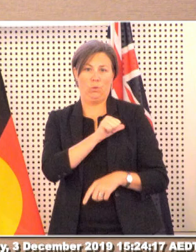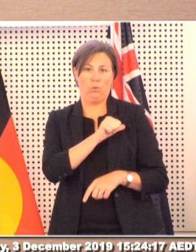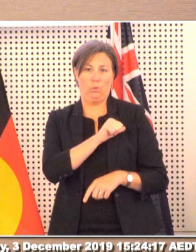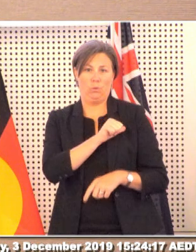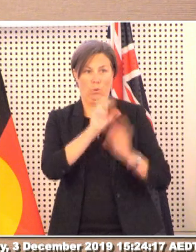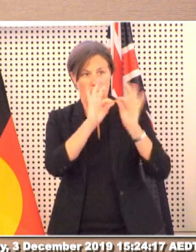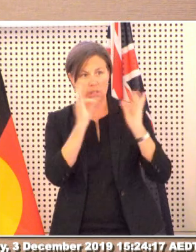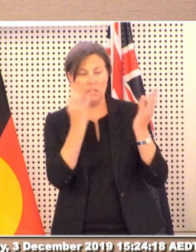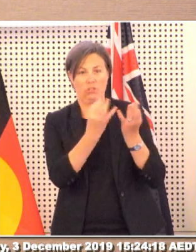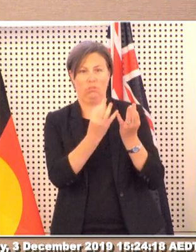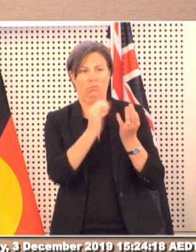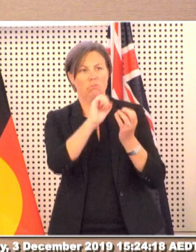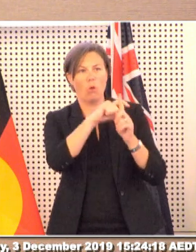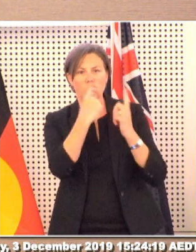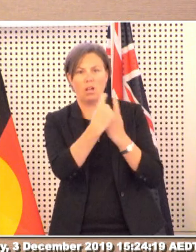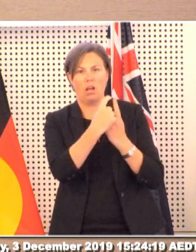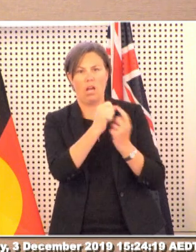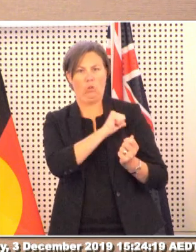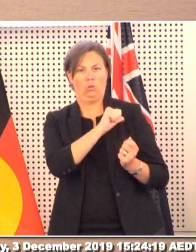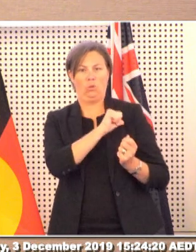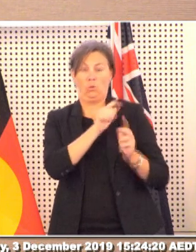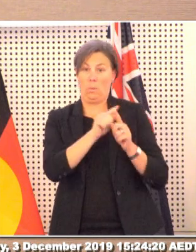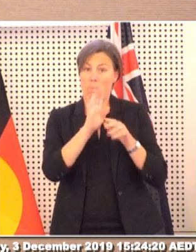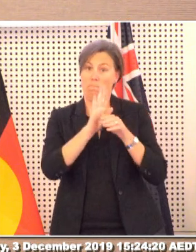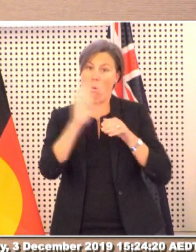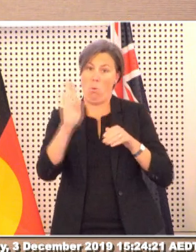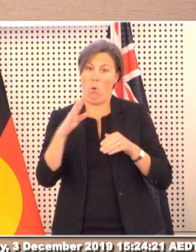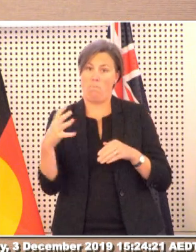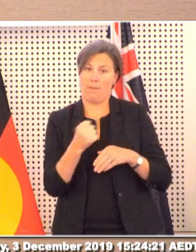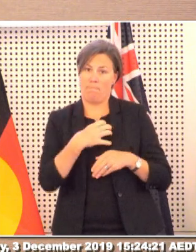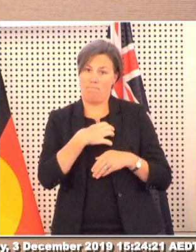fact that boards need to take greater responsibility; the raft of workforce